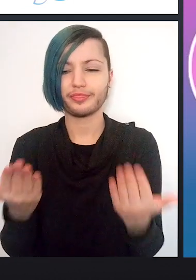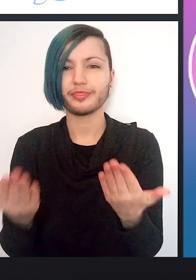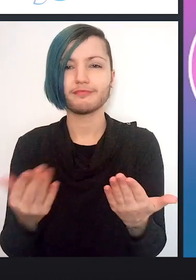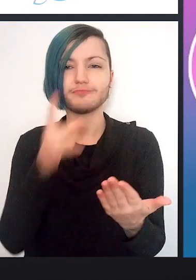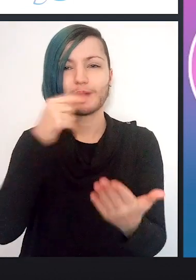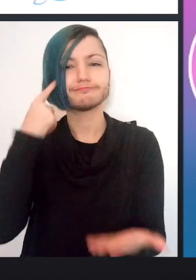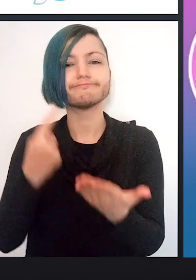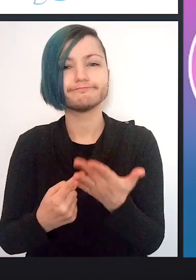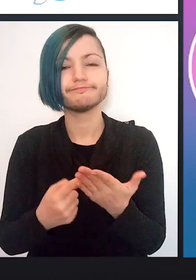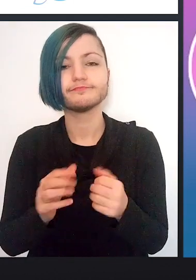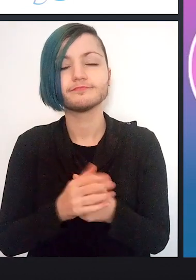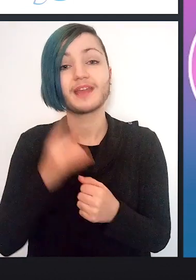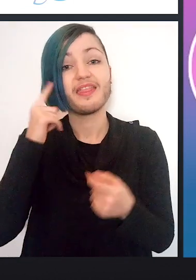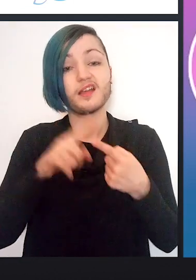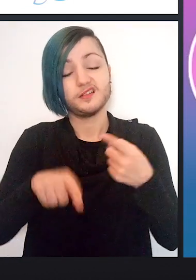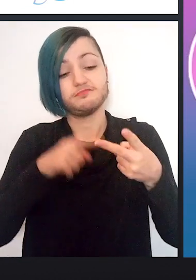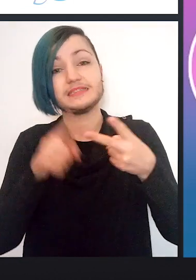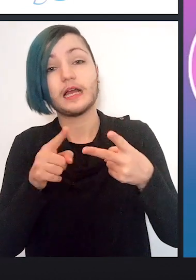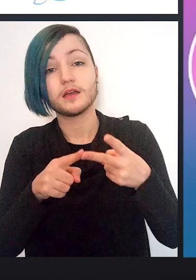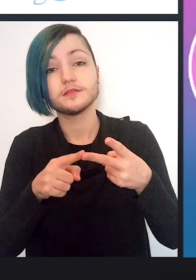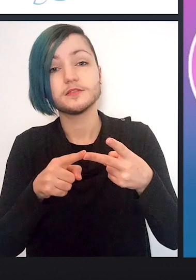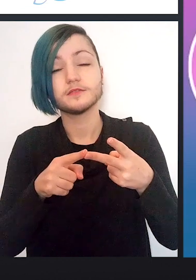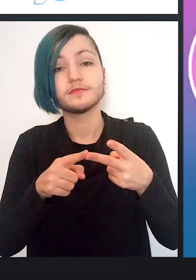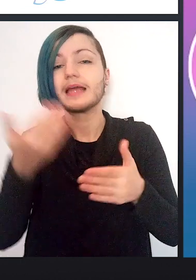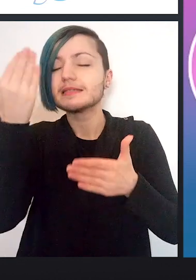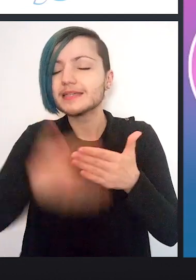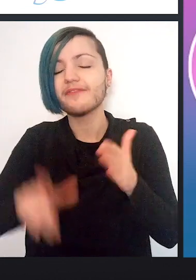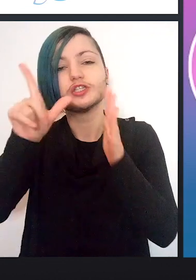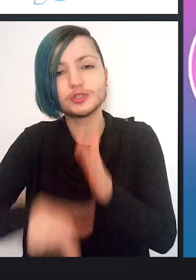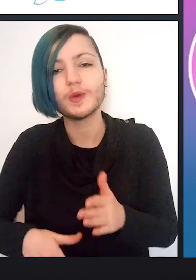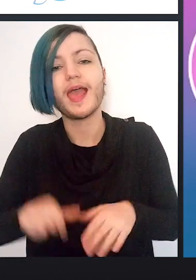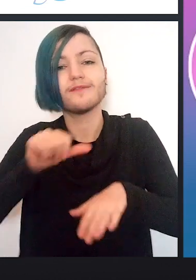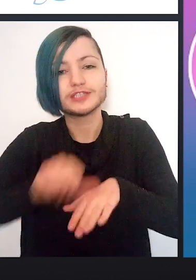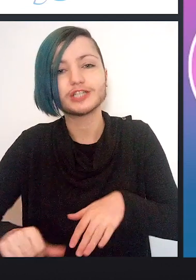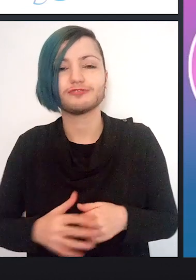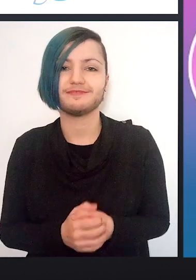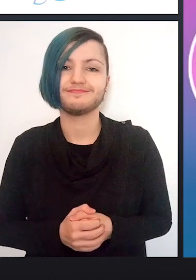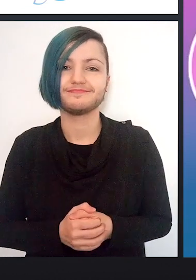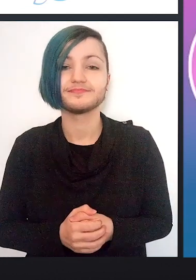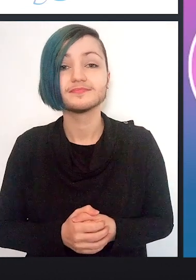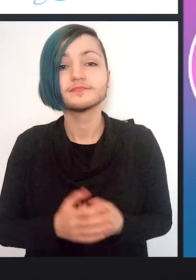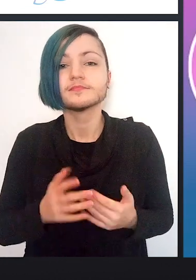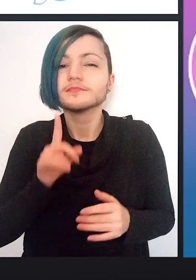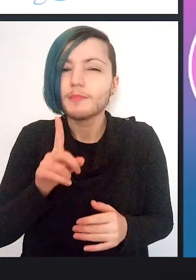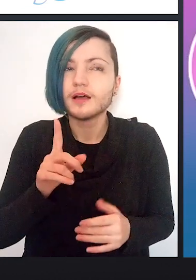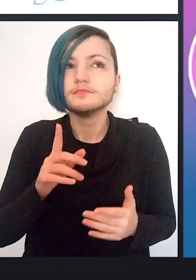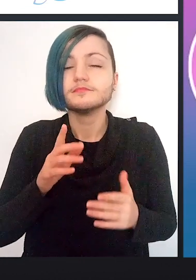And I think the other message is, it's never too late to have surgery if that's what you want!